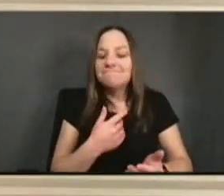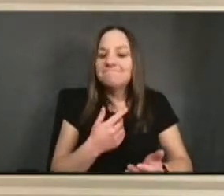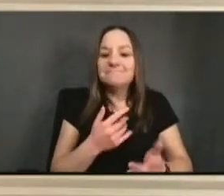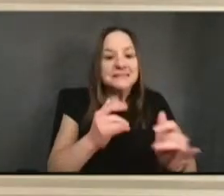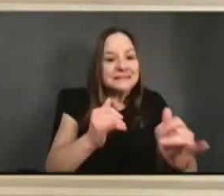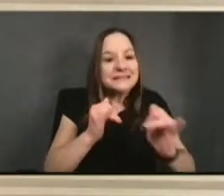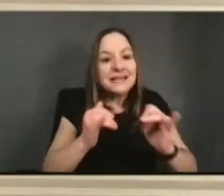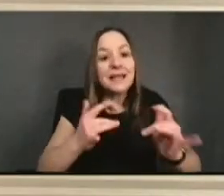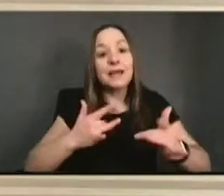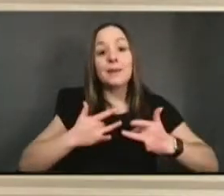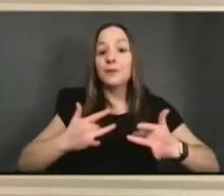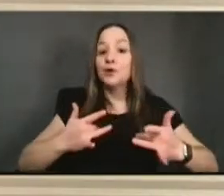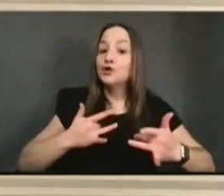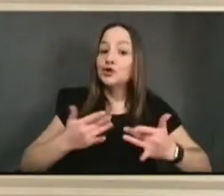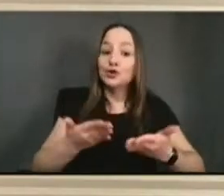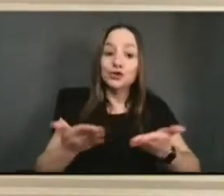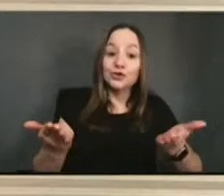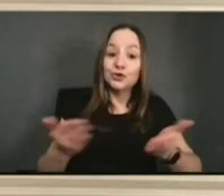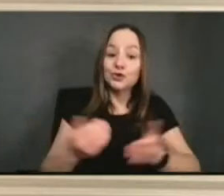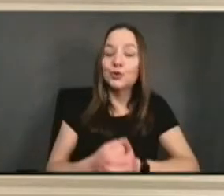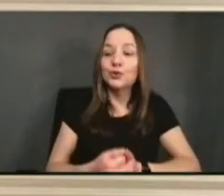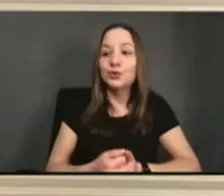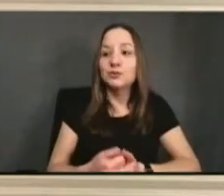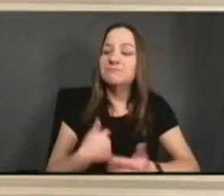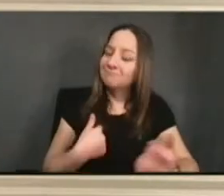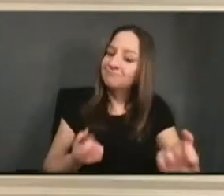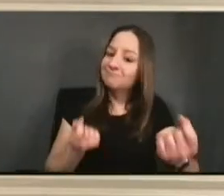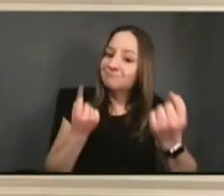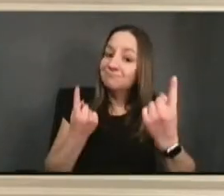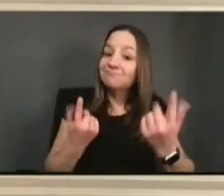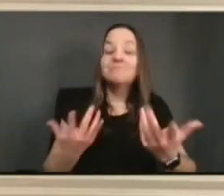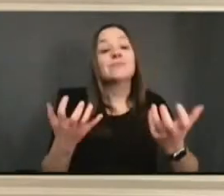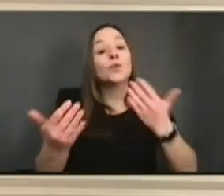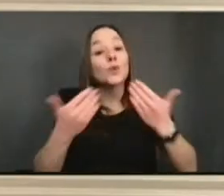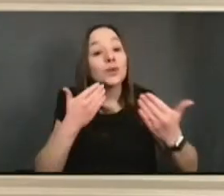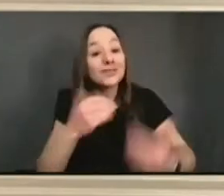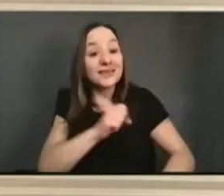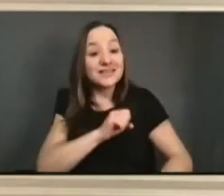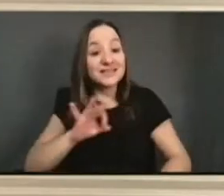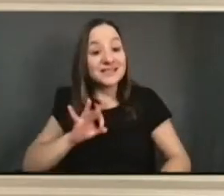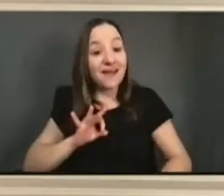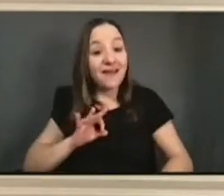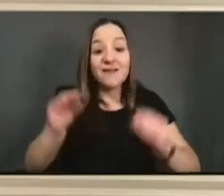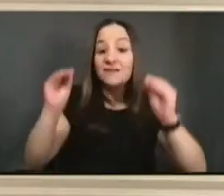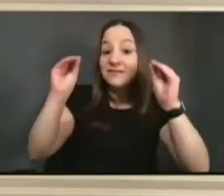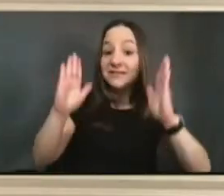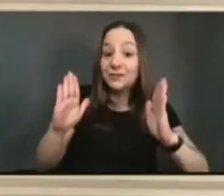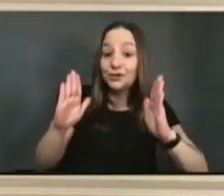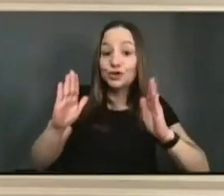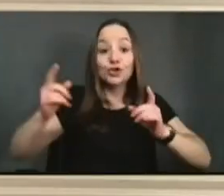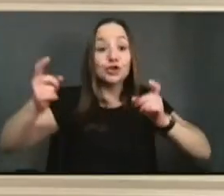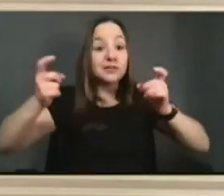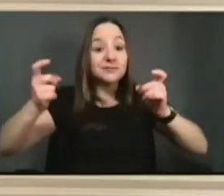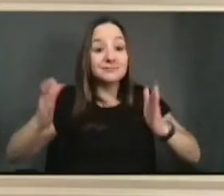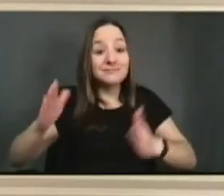one in which those same concerns that each and every one of you have I certainly understand And